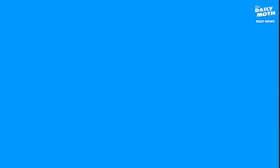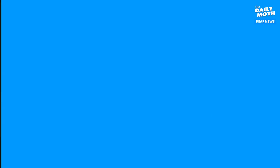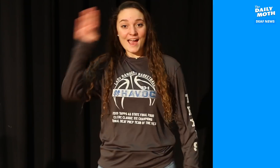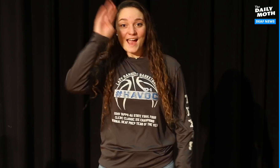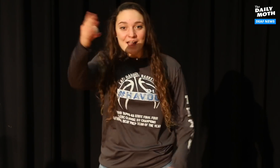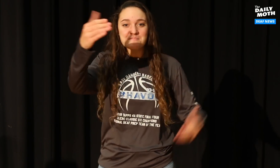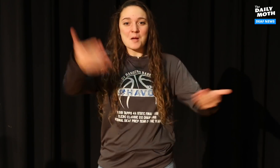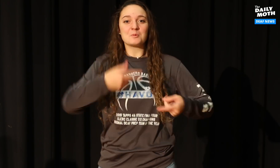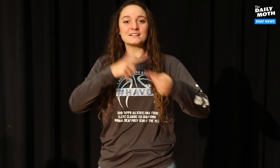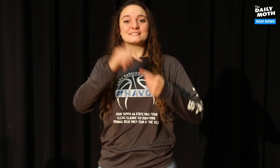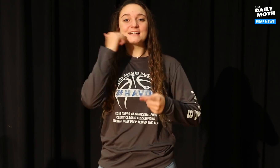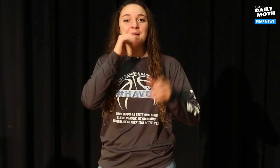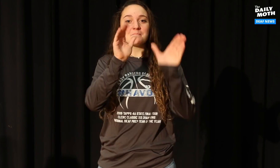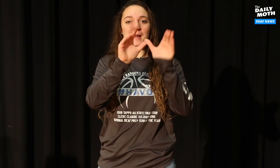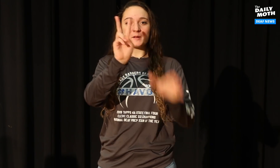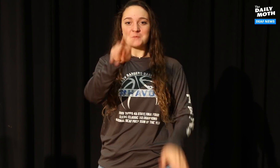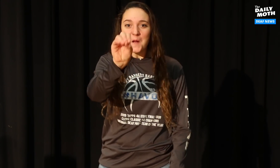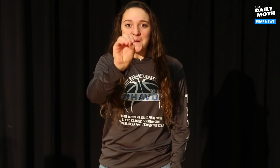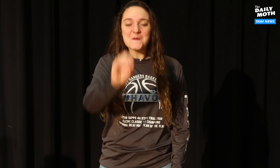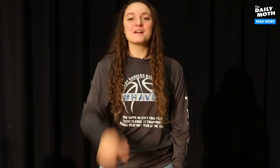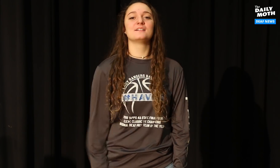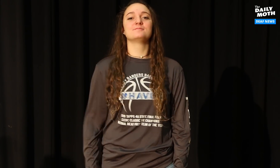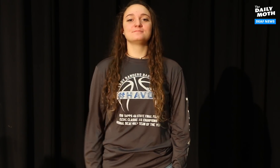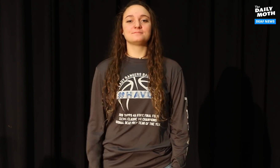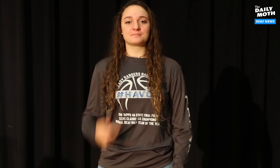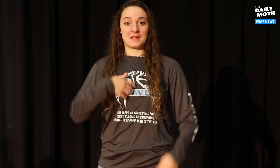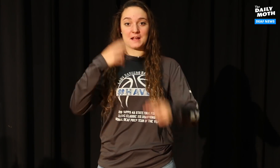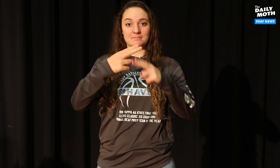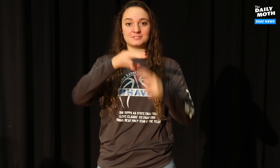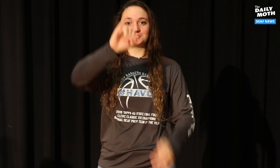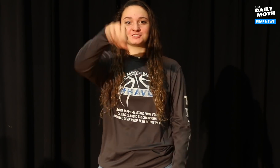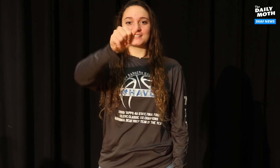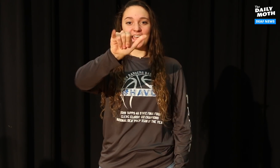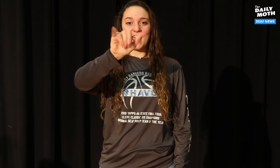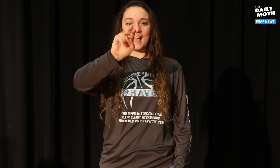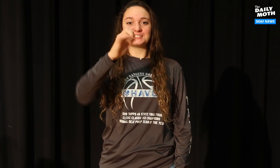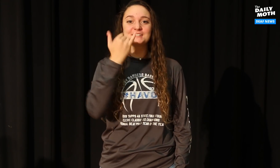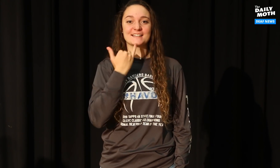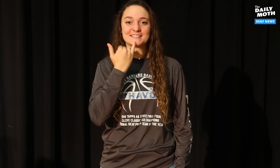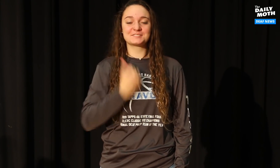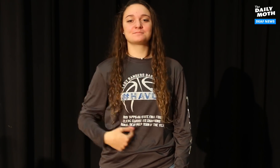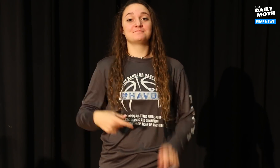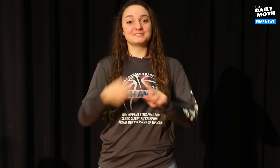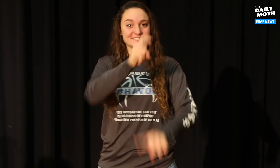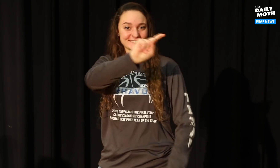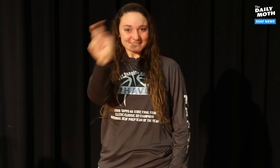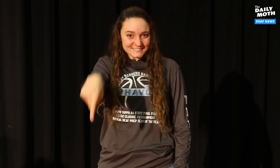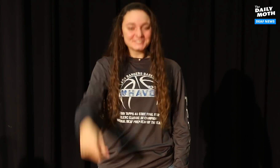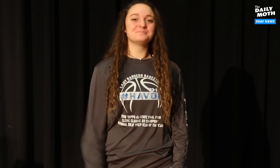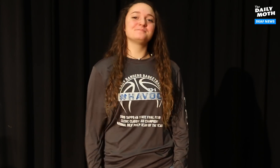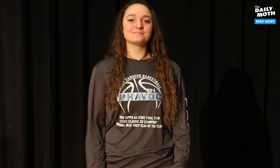Hey, welcome to the Daily Moth 2.0! My name is Jayne and I’m from Texas!